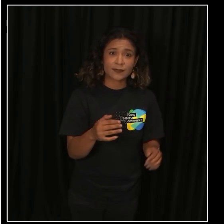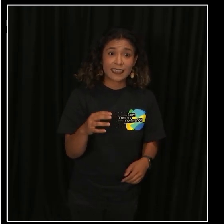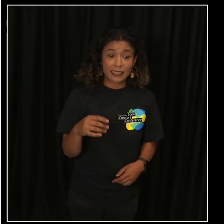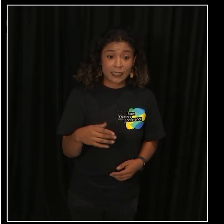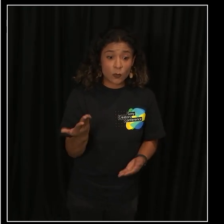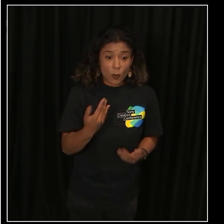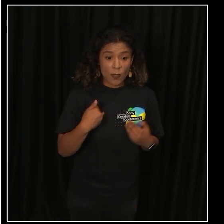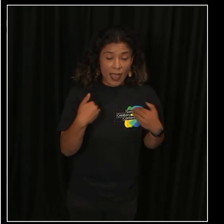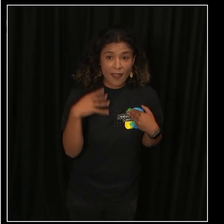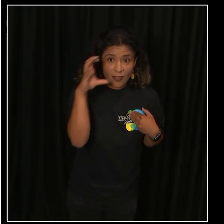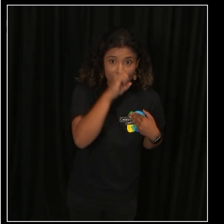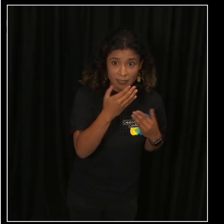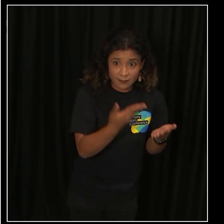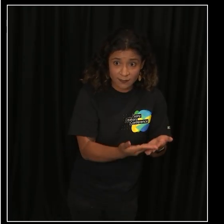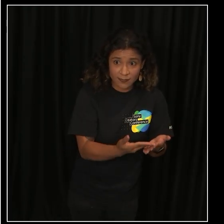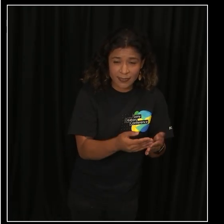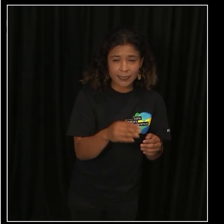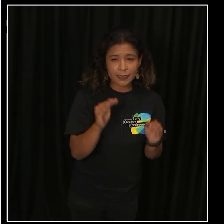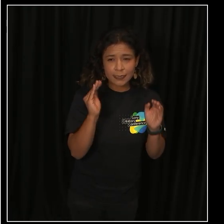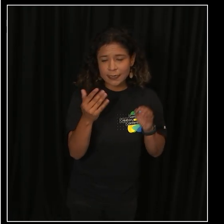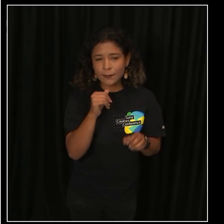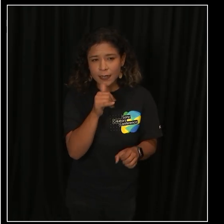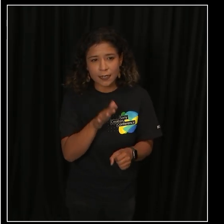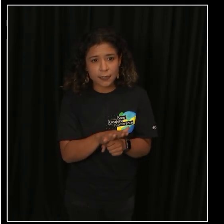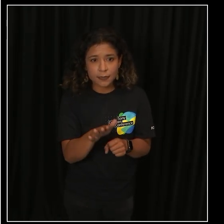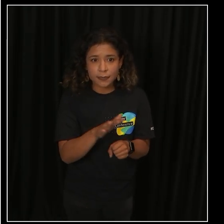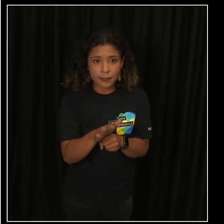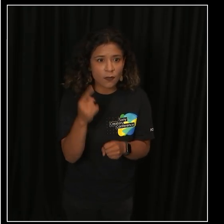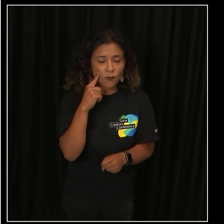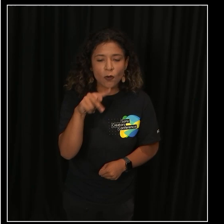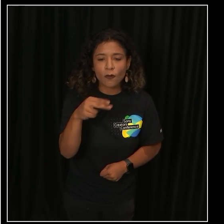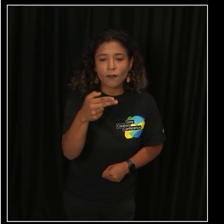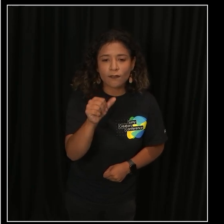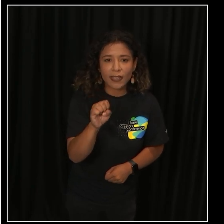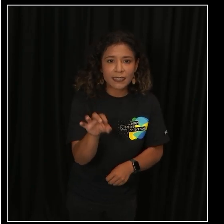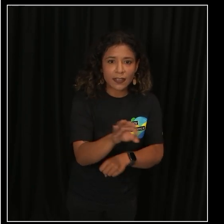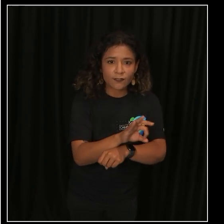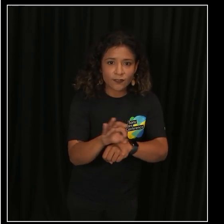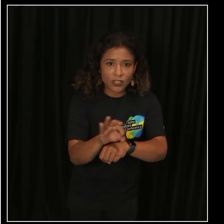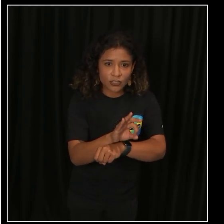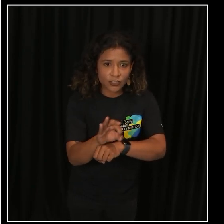for both the phase function and the density distribution to achieve our goals.